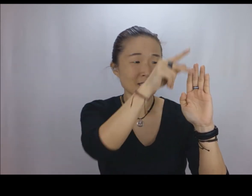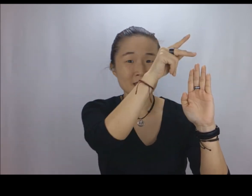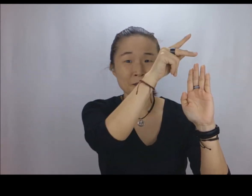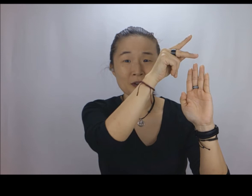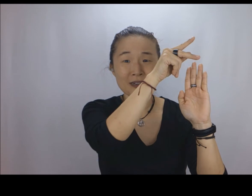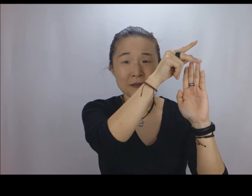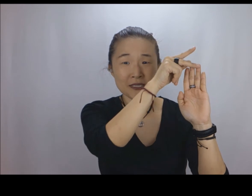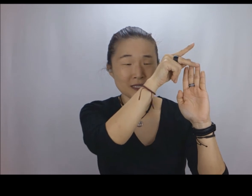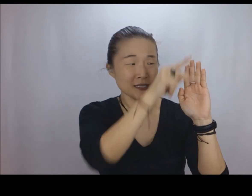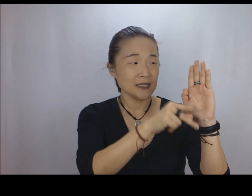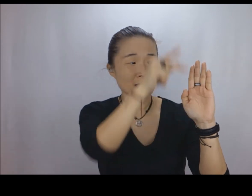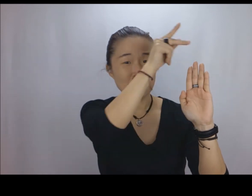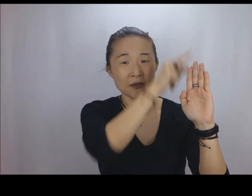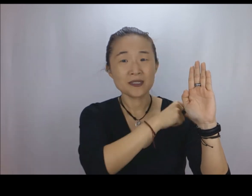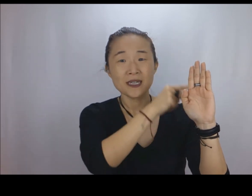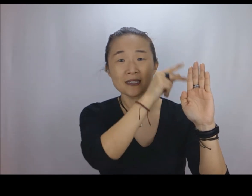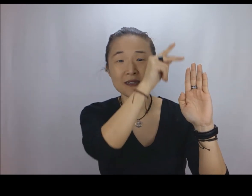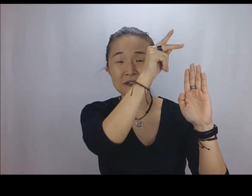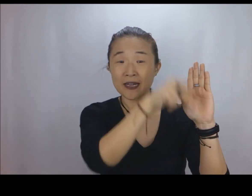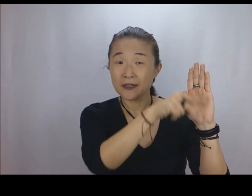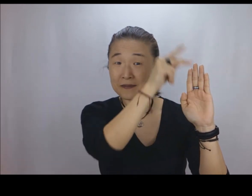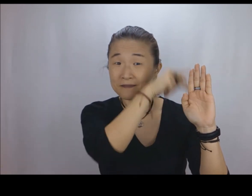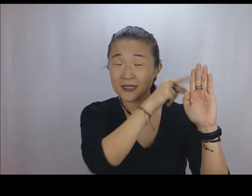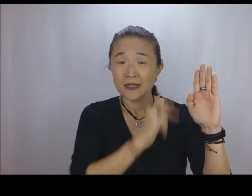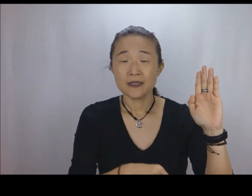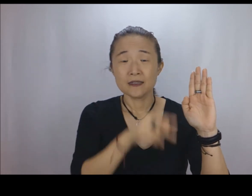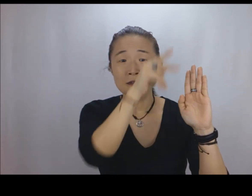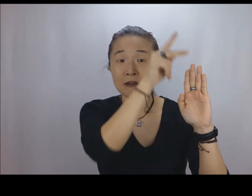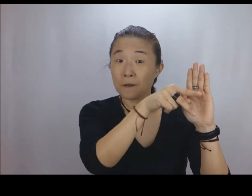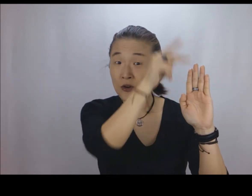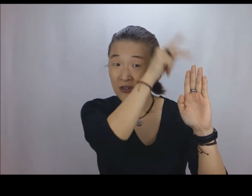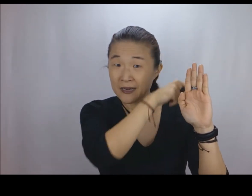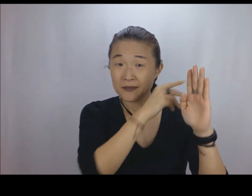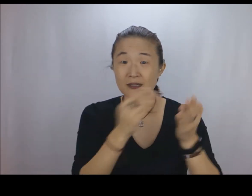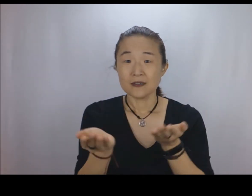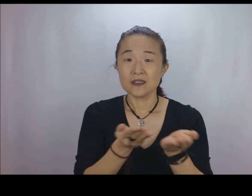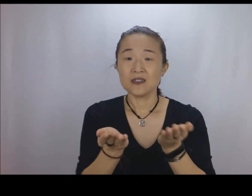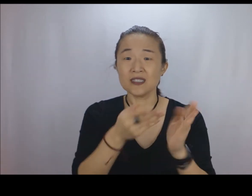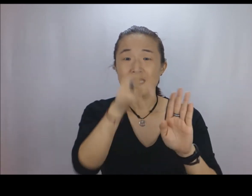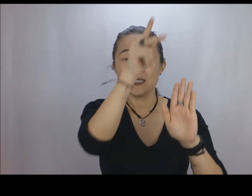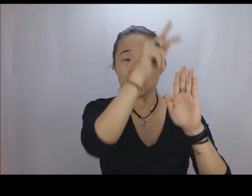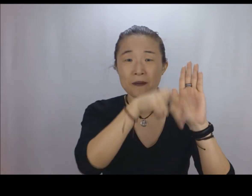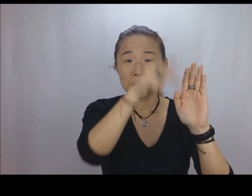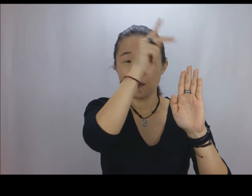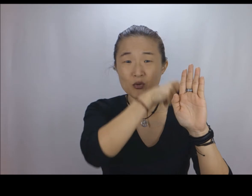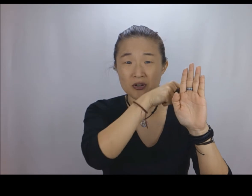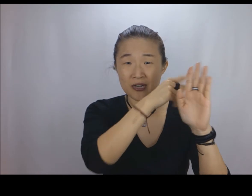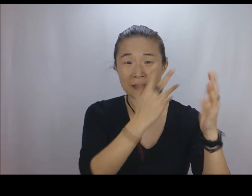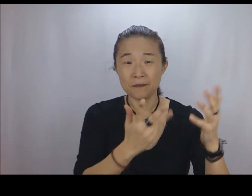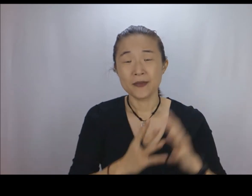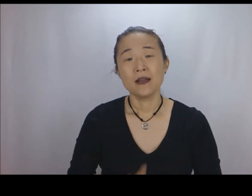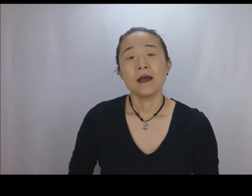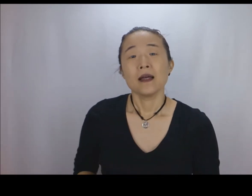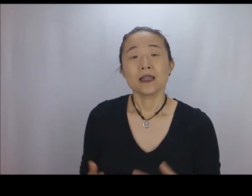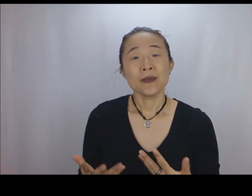So, it's like the program is listed on both sides of the flyer, and so program, services, program.